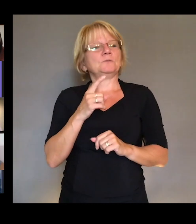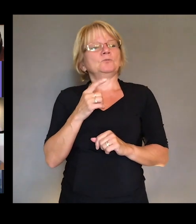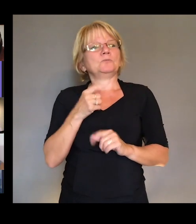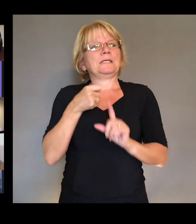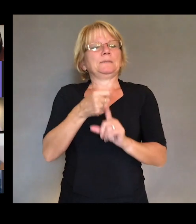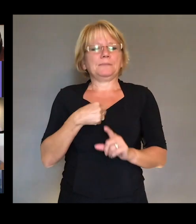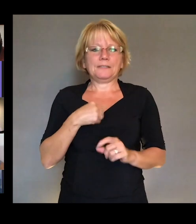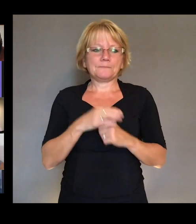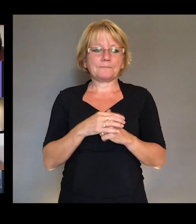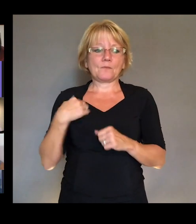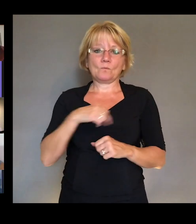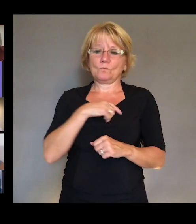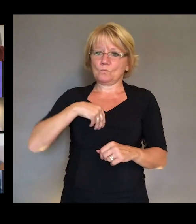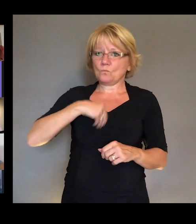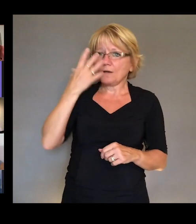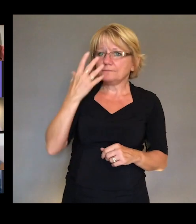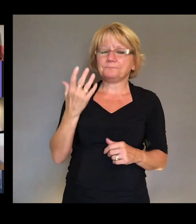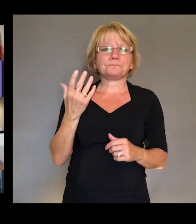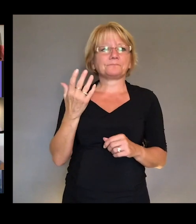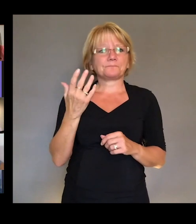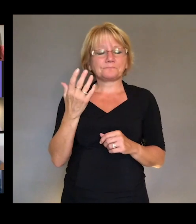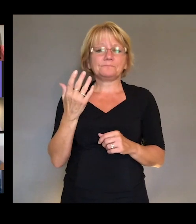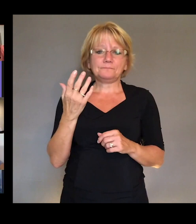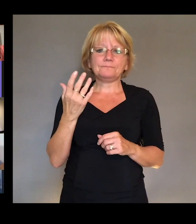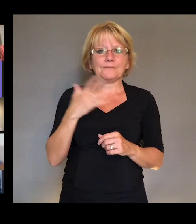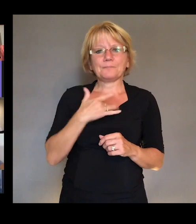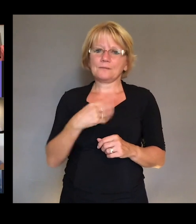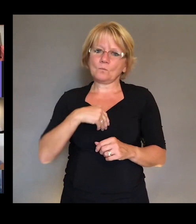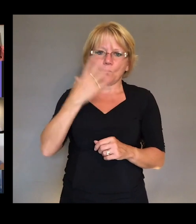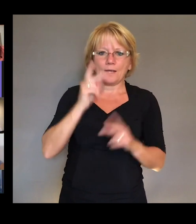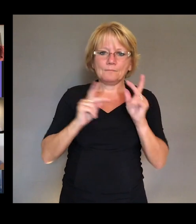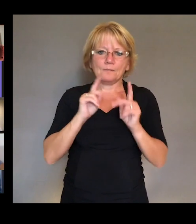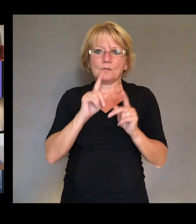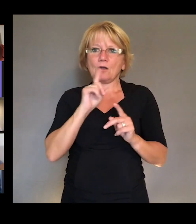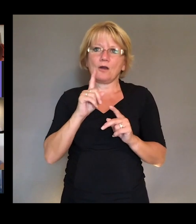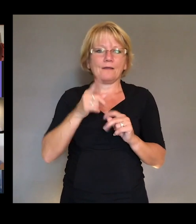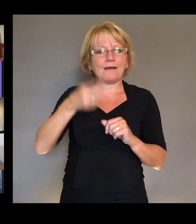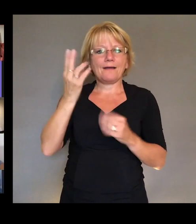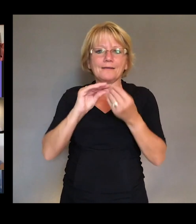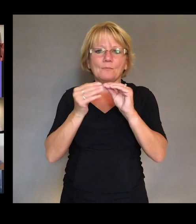is that, you know, for those of us who are white and, you know, chances are, you know, it's white people who are the majority of the faculty